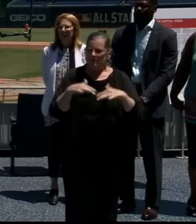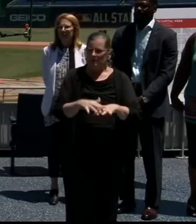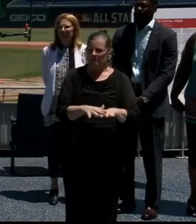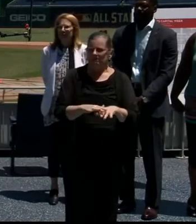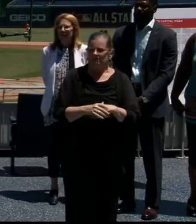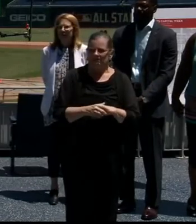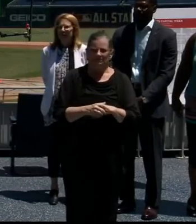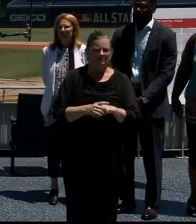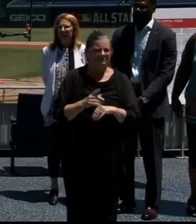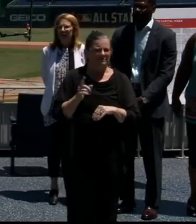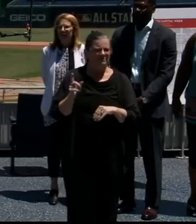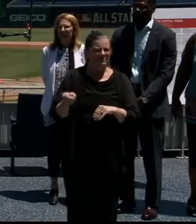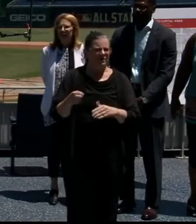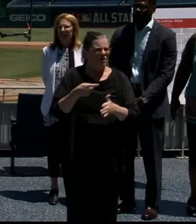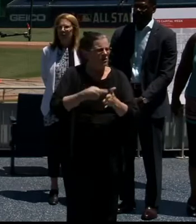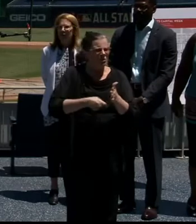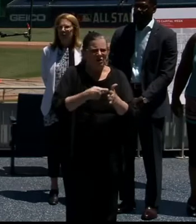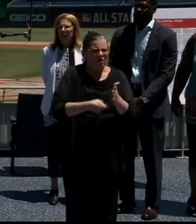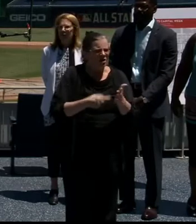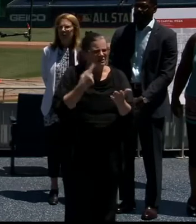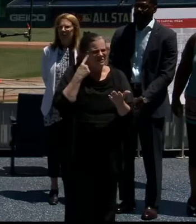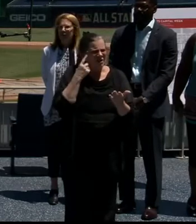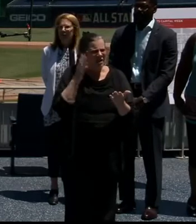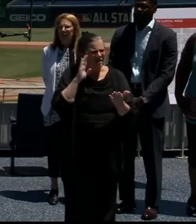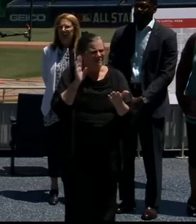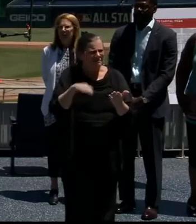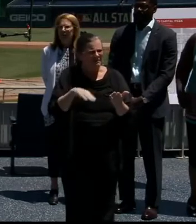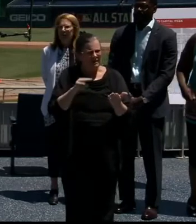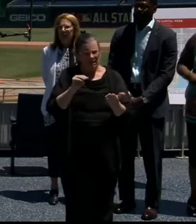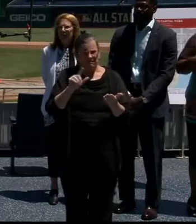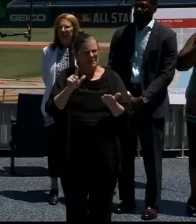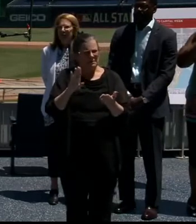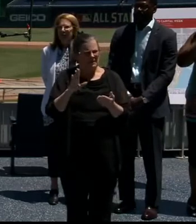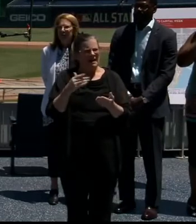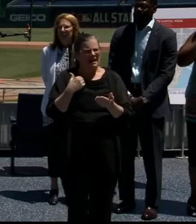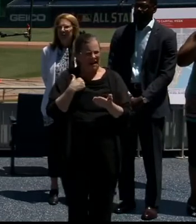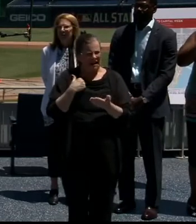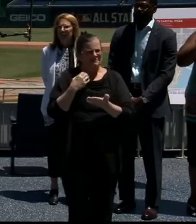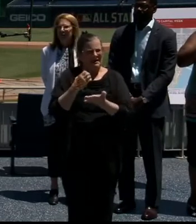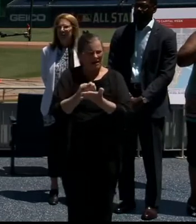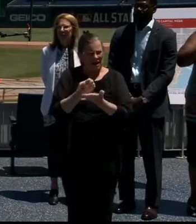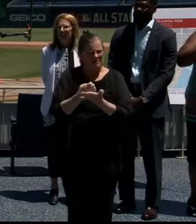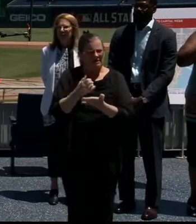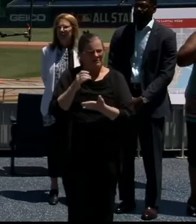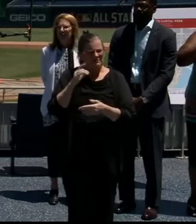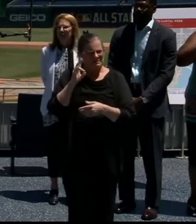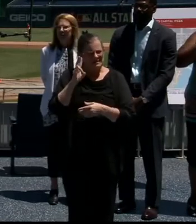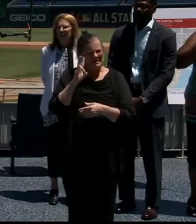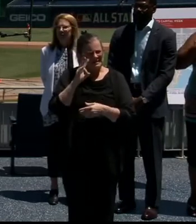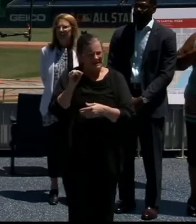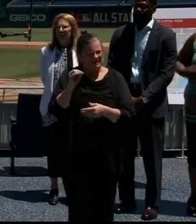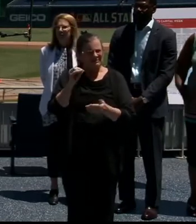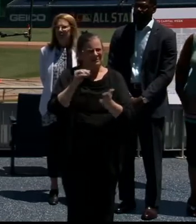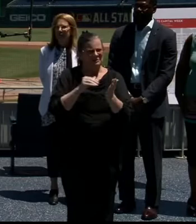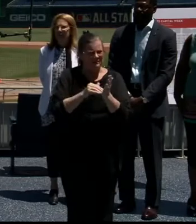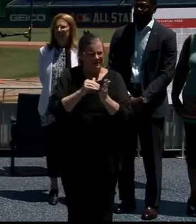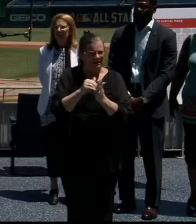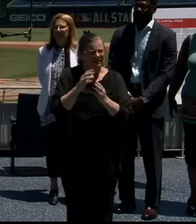AS FAR AS THE COST I KNOW THERE WAS A STUDY THAT SAID THE